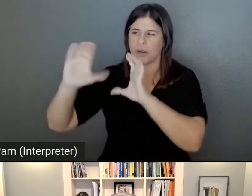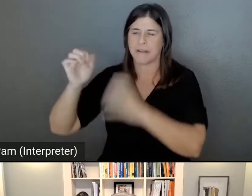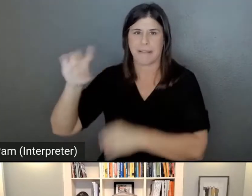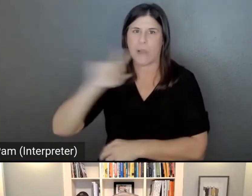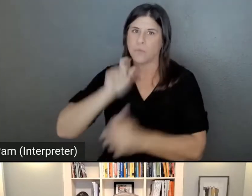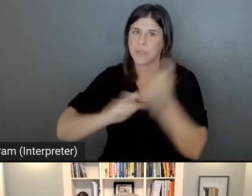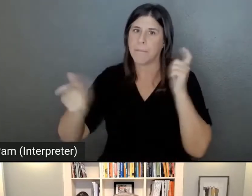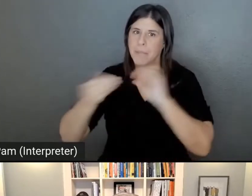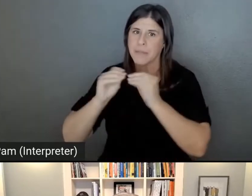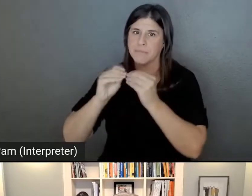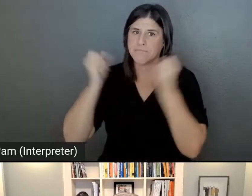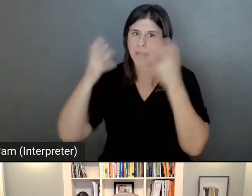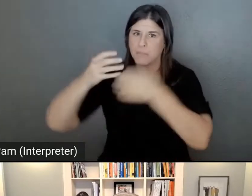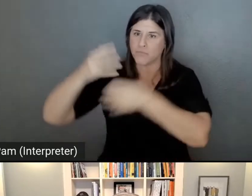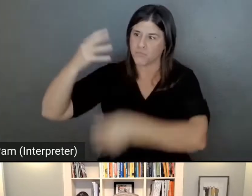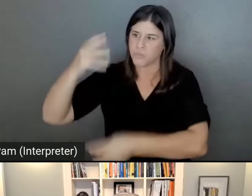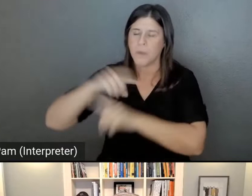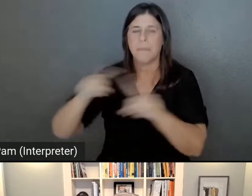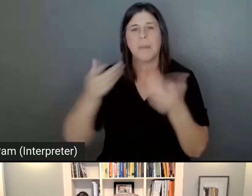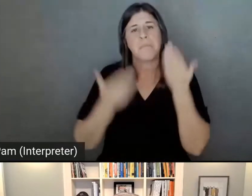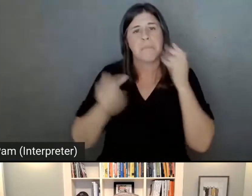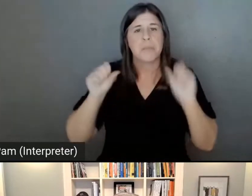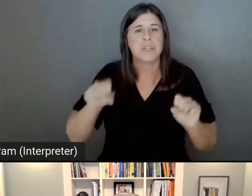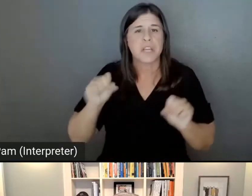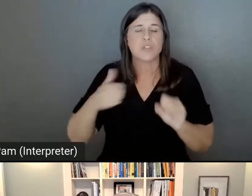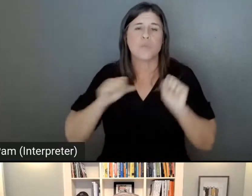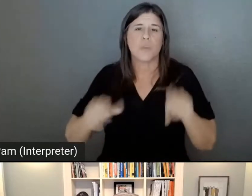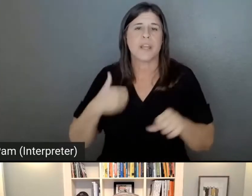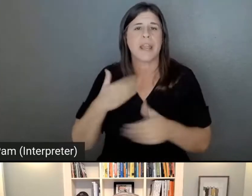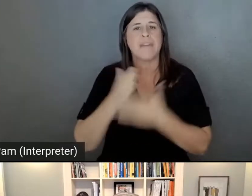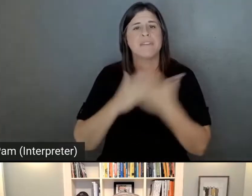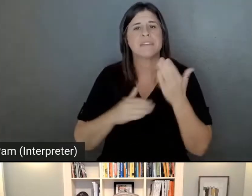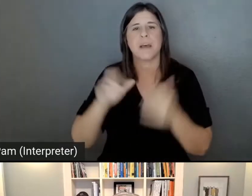So, potentially there's some room to have non cluster API support,